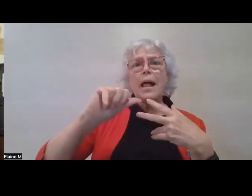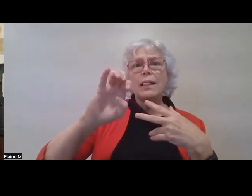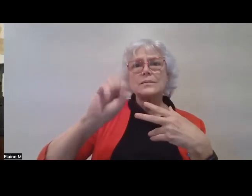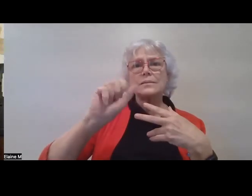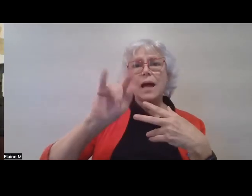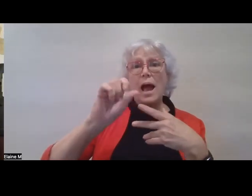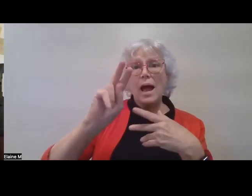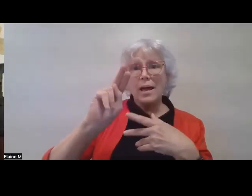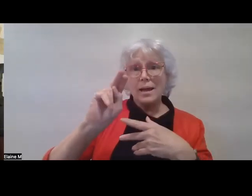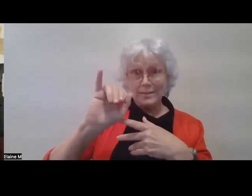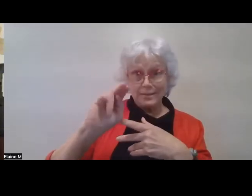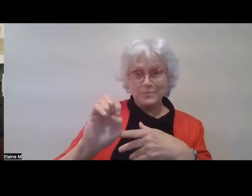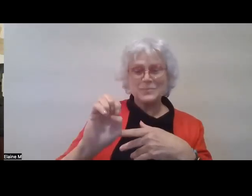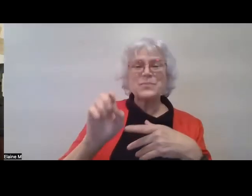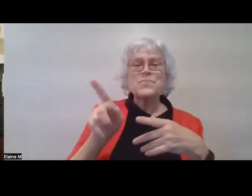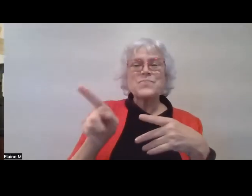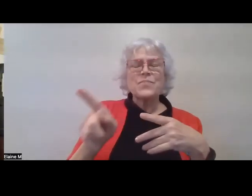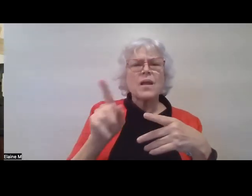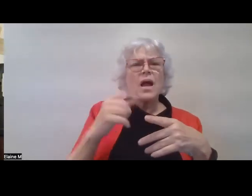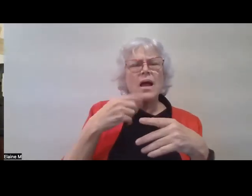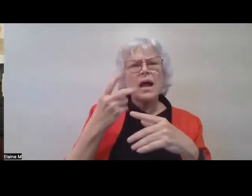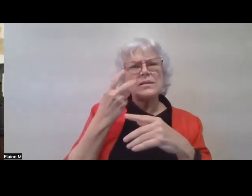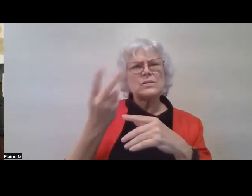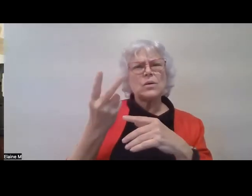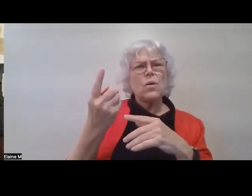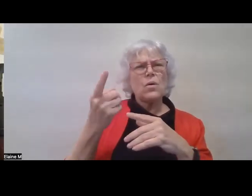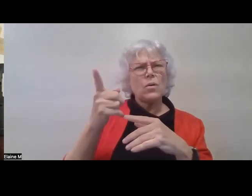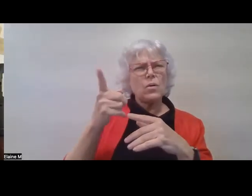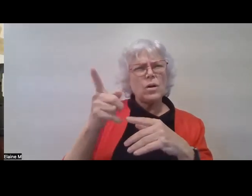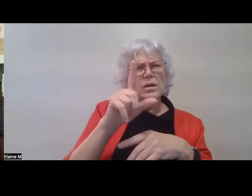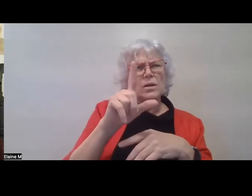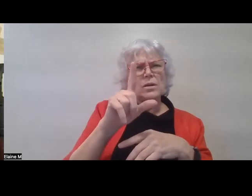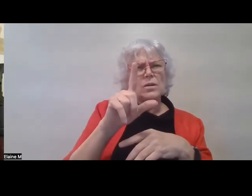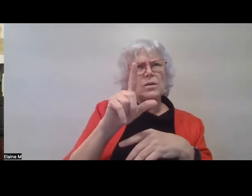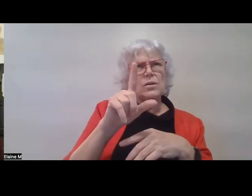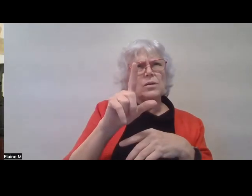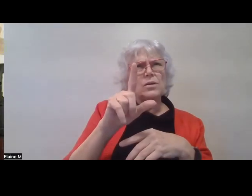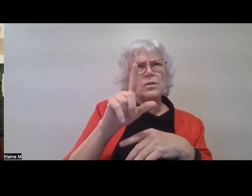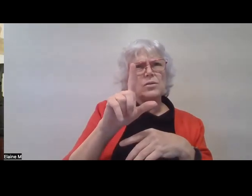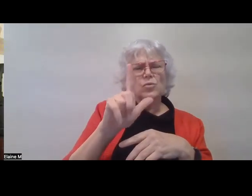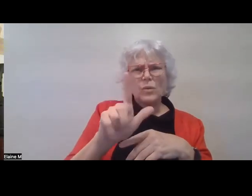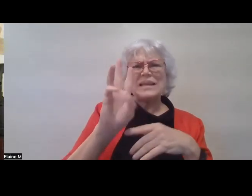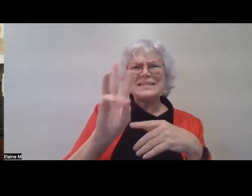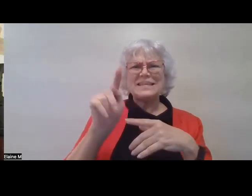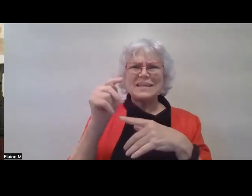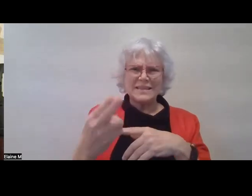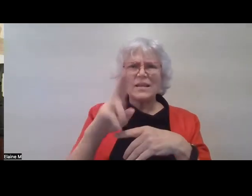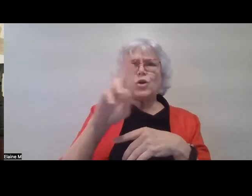what I saw at COP26, which was the 26th of the UN annual climate conference called the